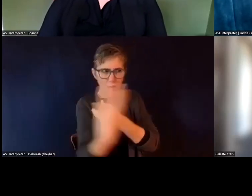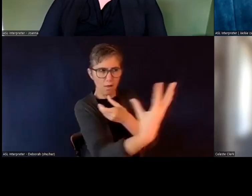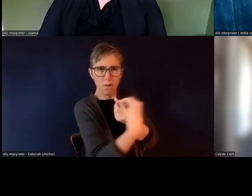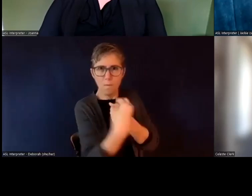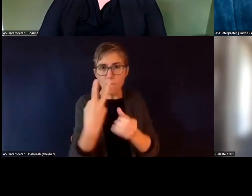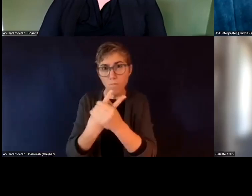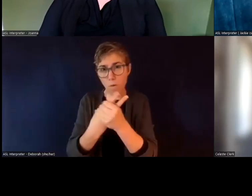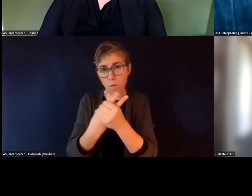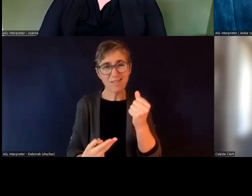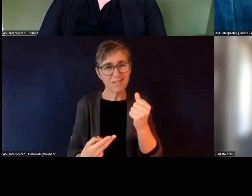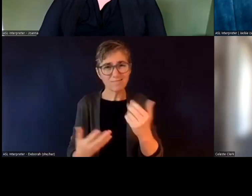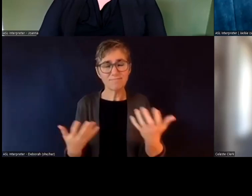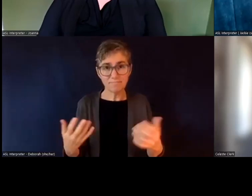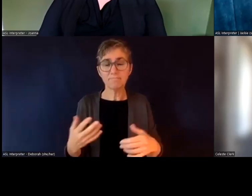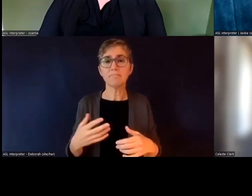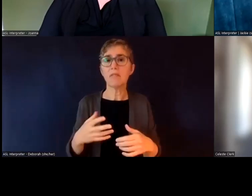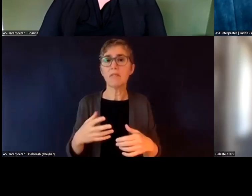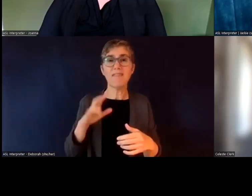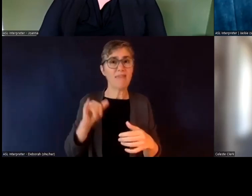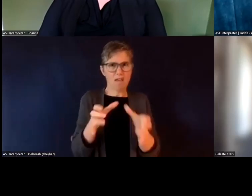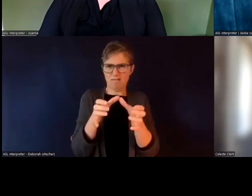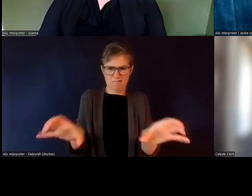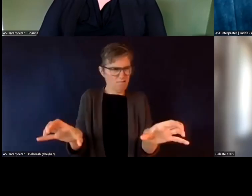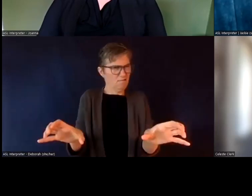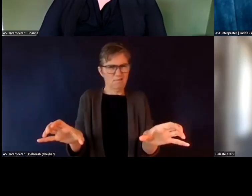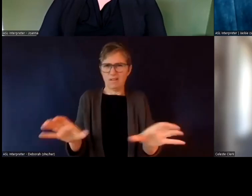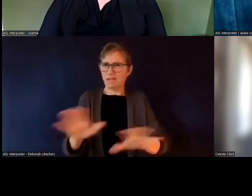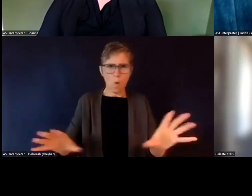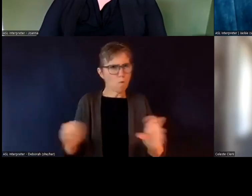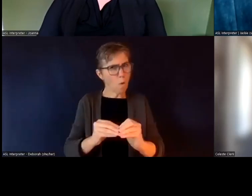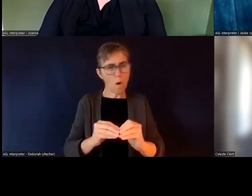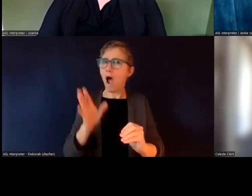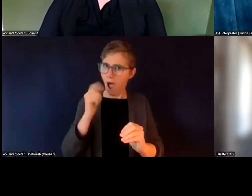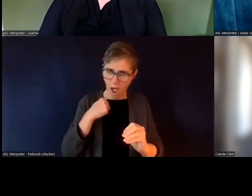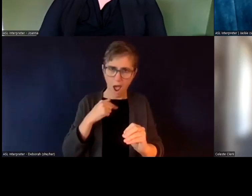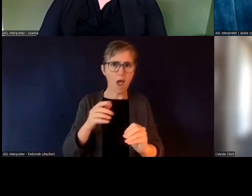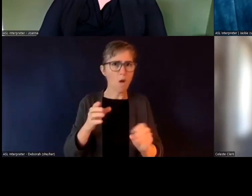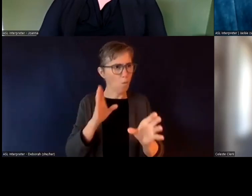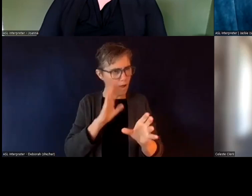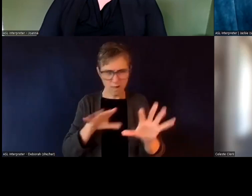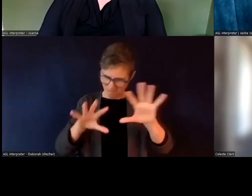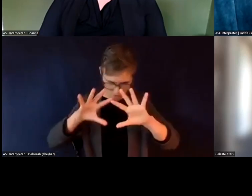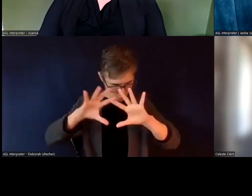dismantle these silos of work one at a time. And I think that my friend Celeste and Scotty